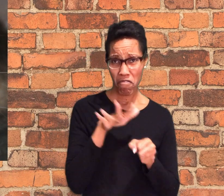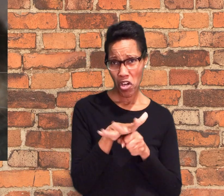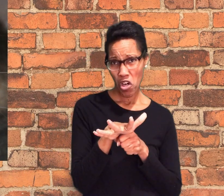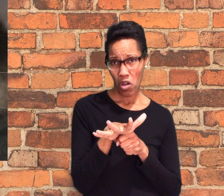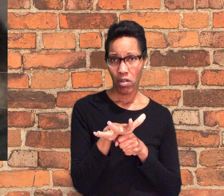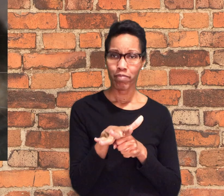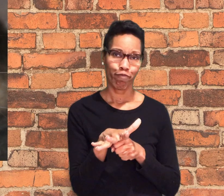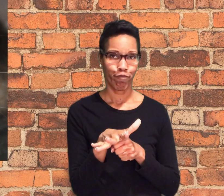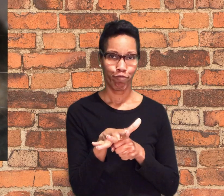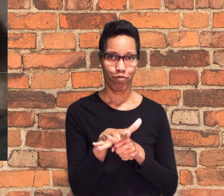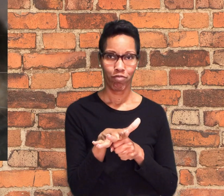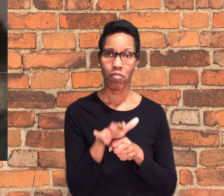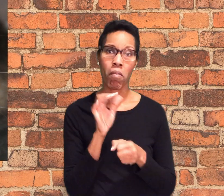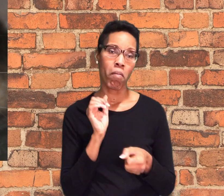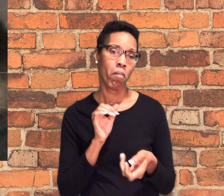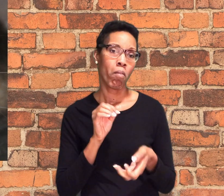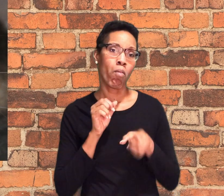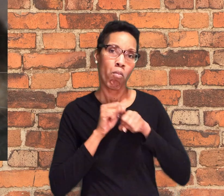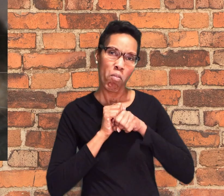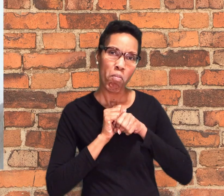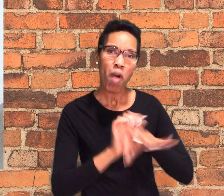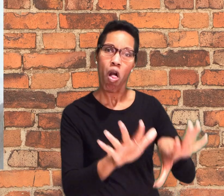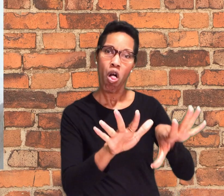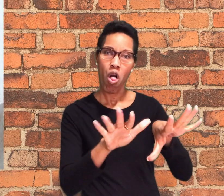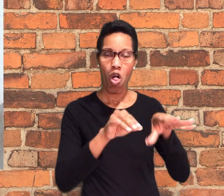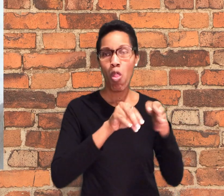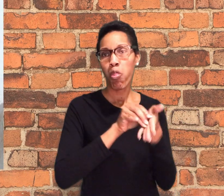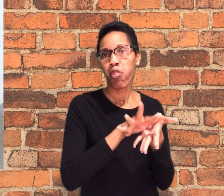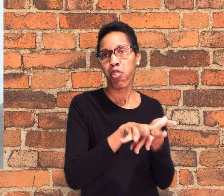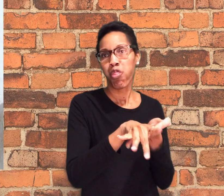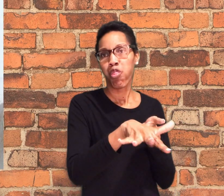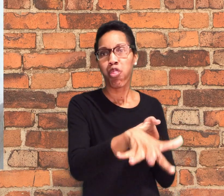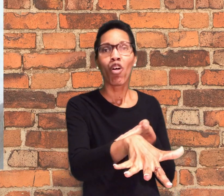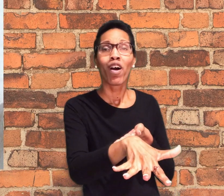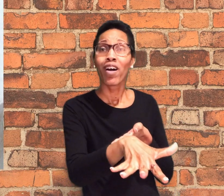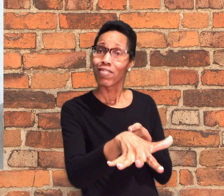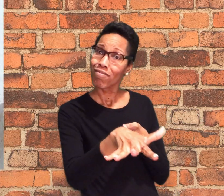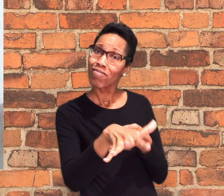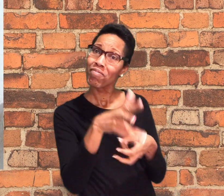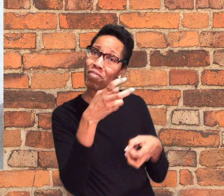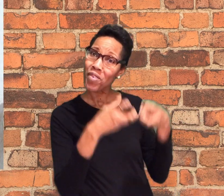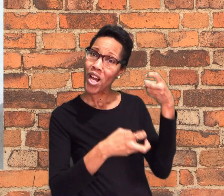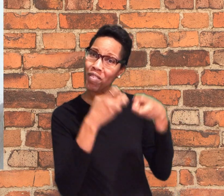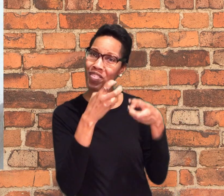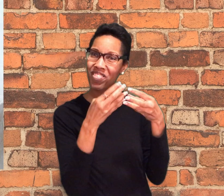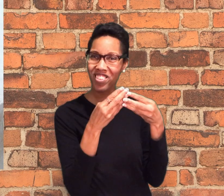spill it and it's all wasted problem solved!